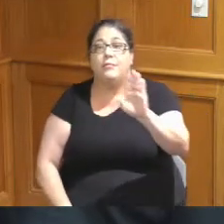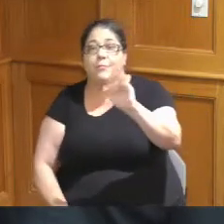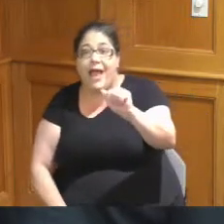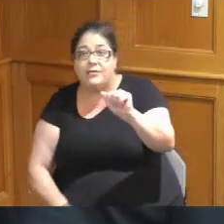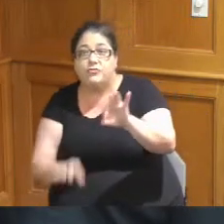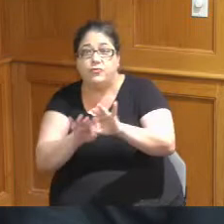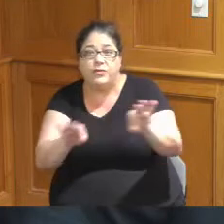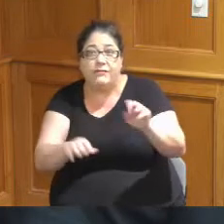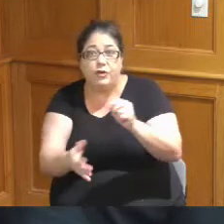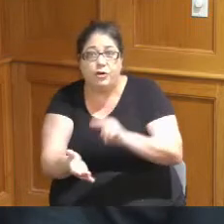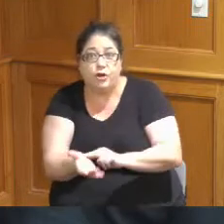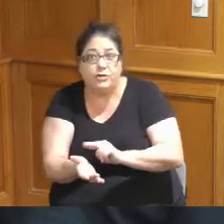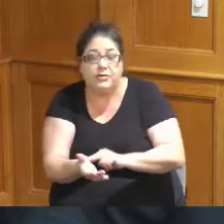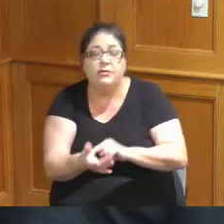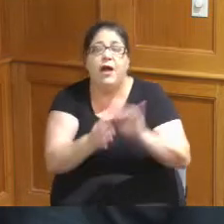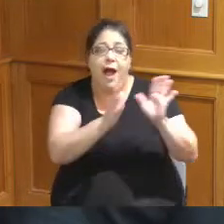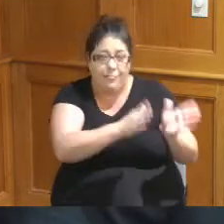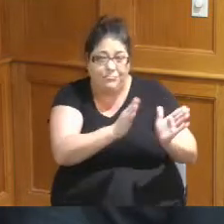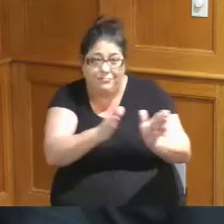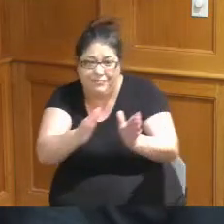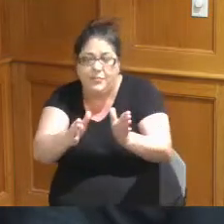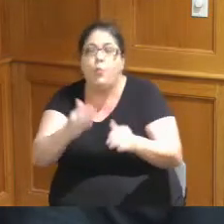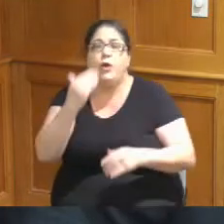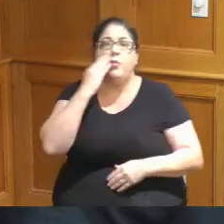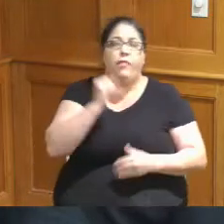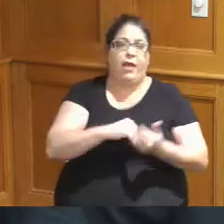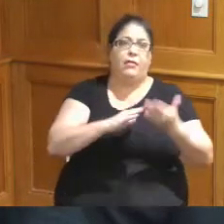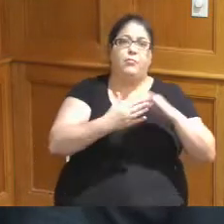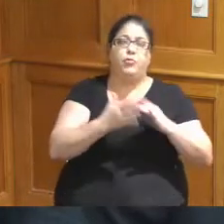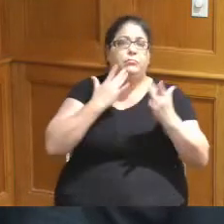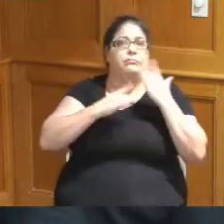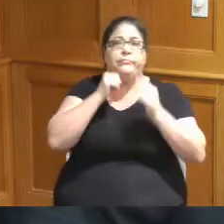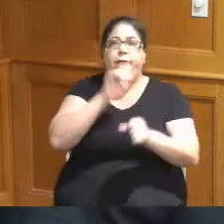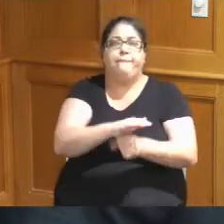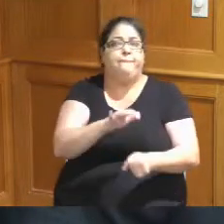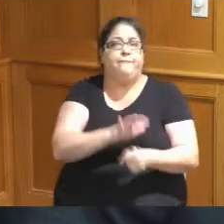nursing so because we know we've got a shortage in this community it's not unique to Hamilton County